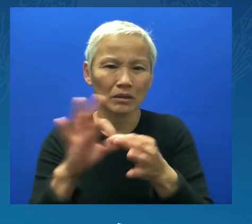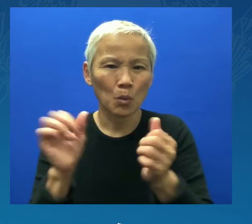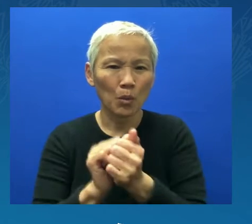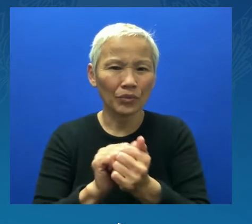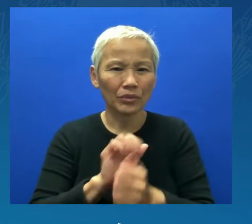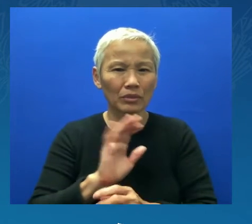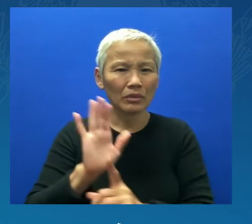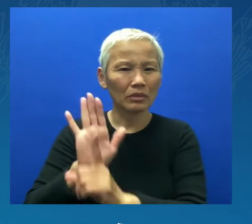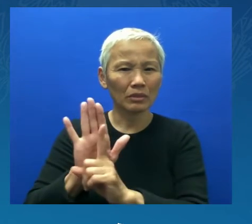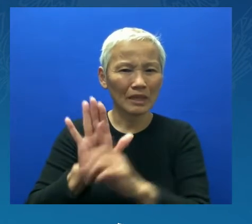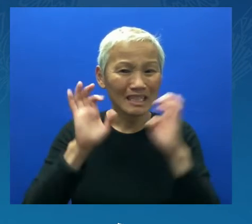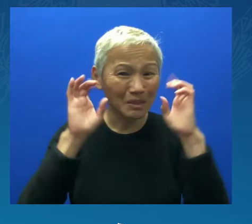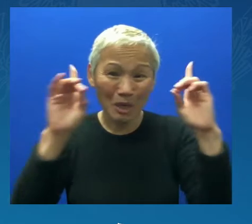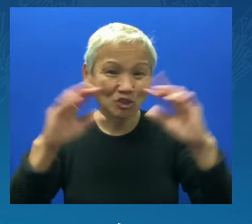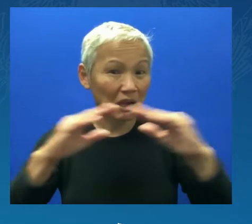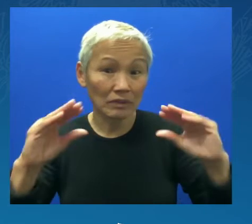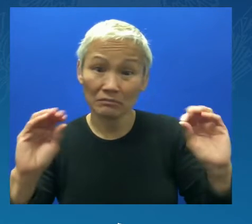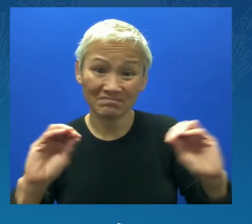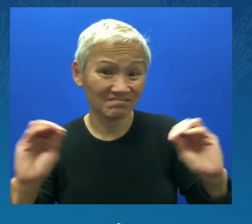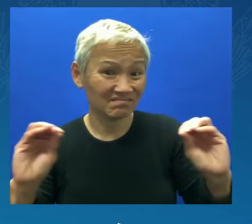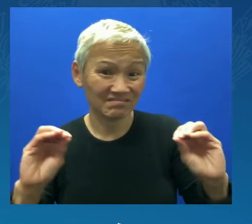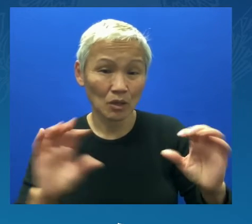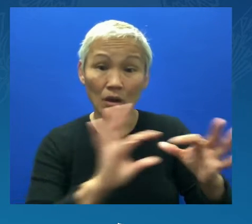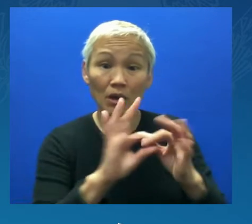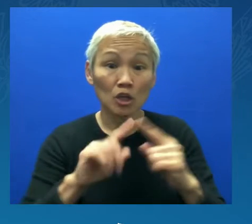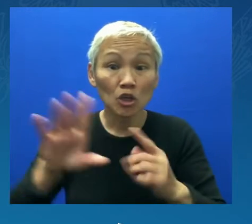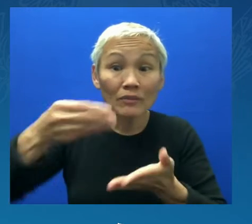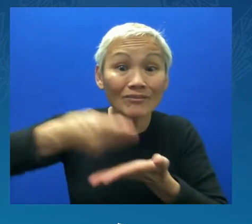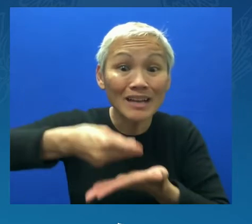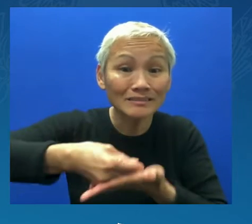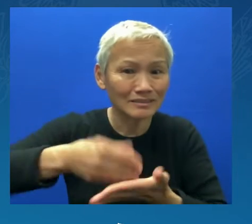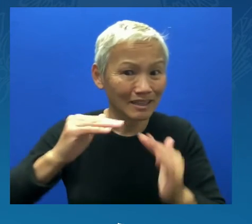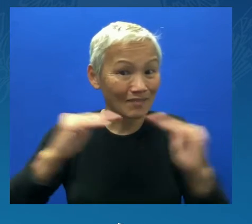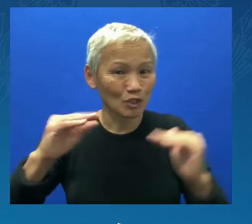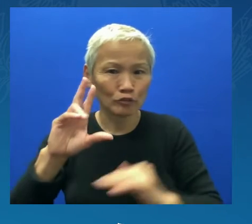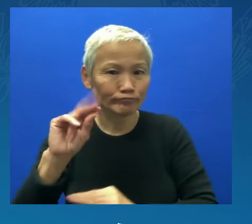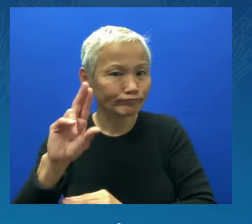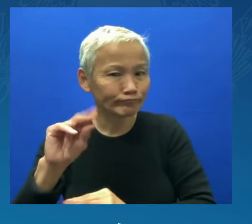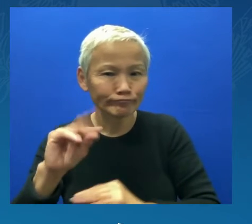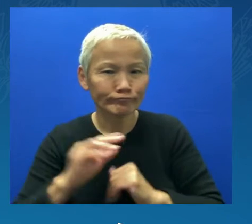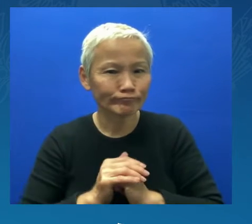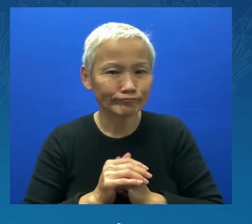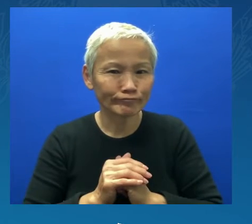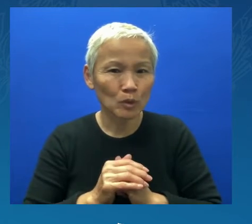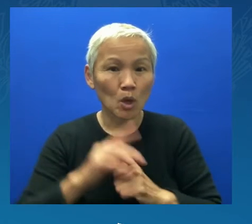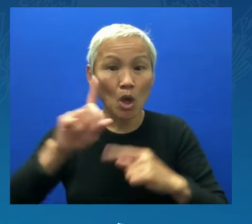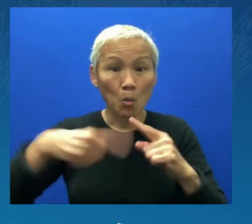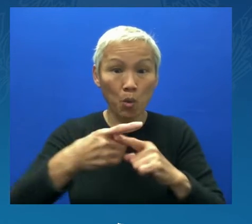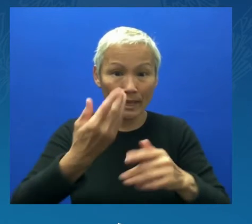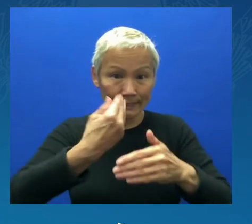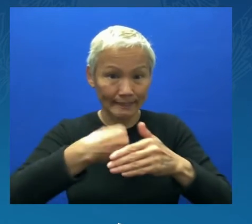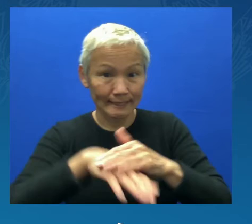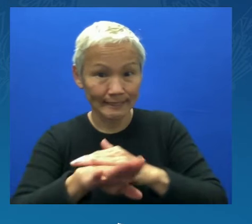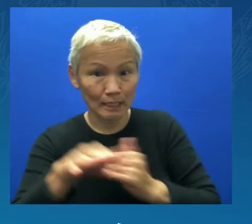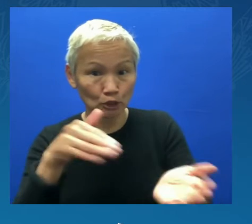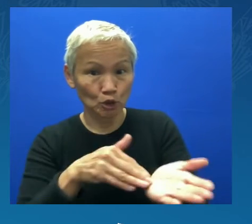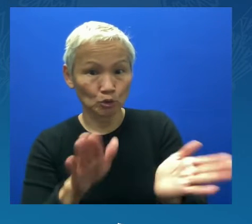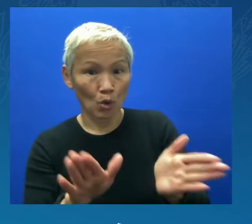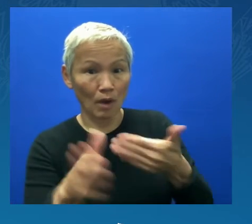It literally has to do with the fact that when she walks into that doctor's office or that clinic or emergency room, she's not taken as seriously.